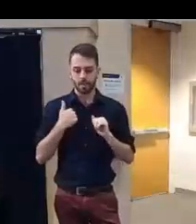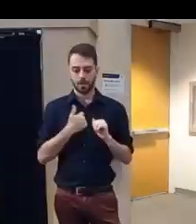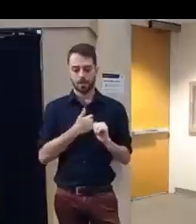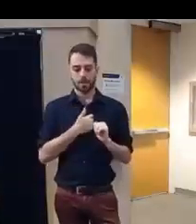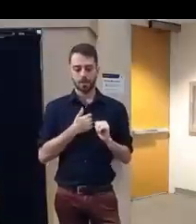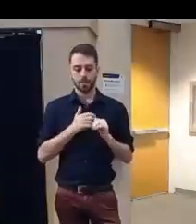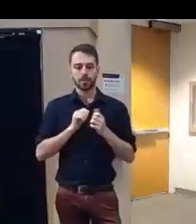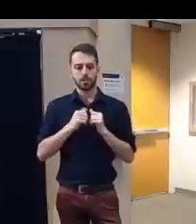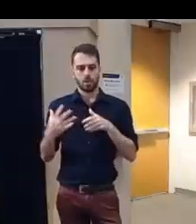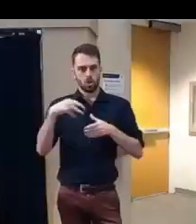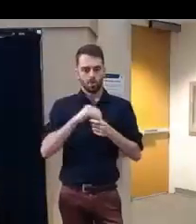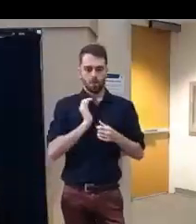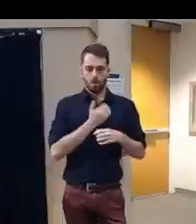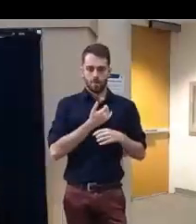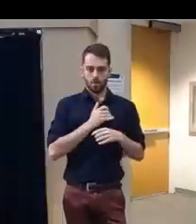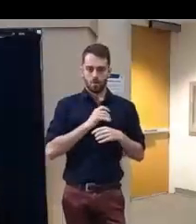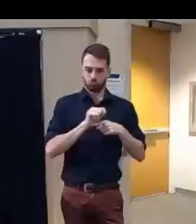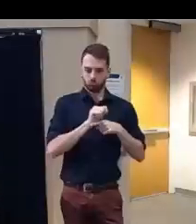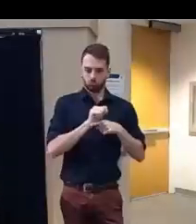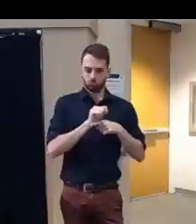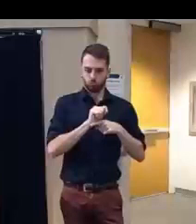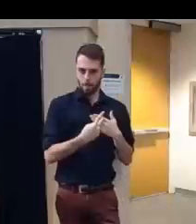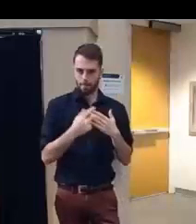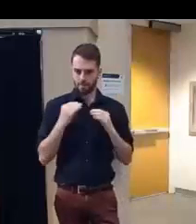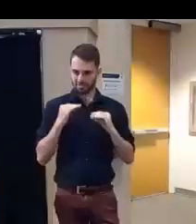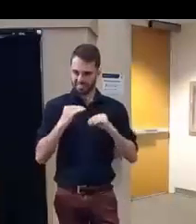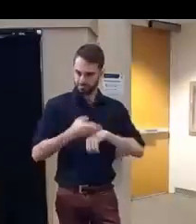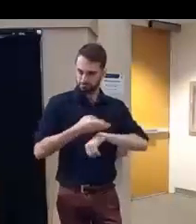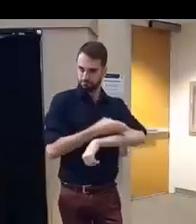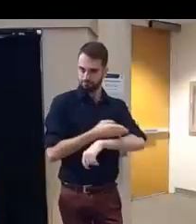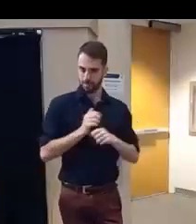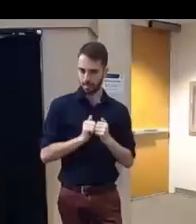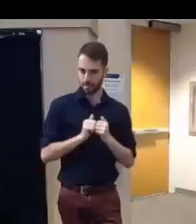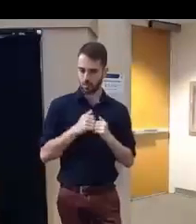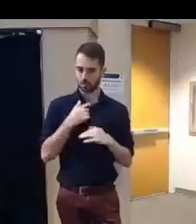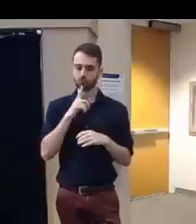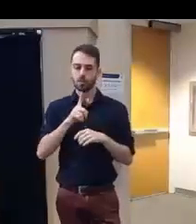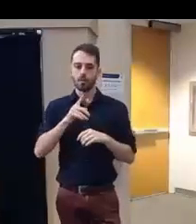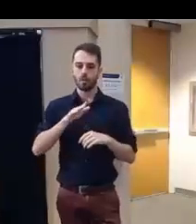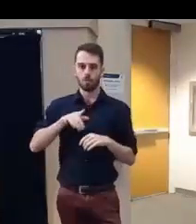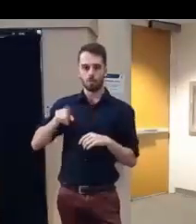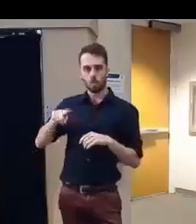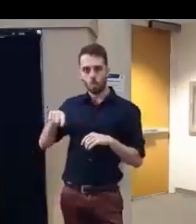training program of understanding the history of our community um so where we're living and working